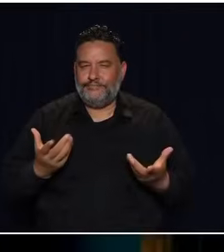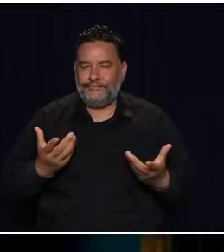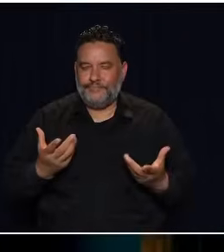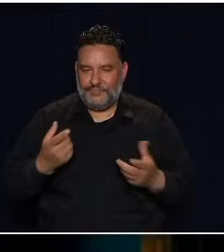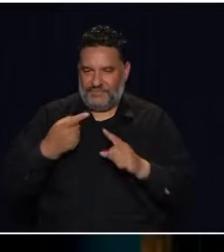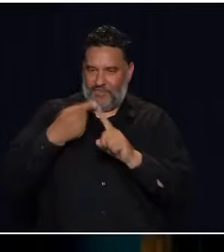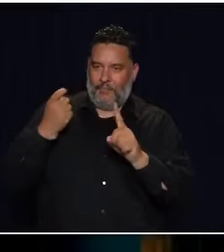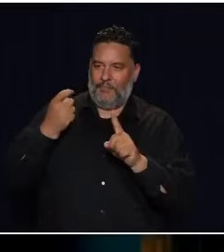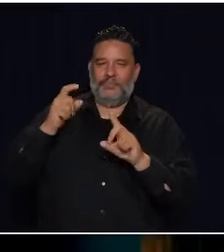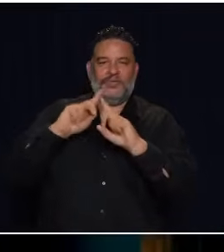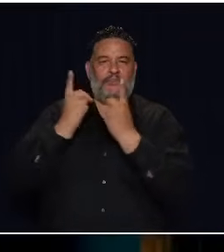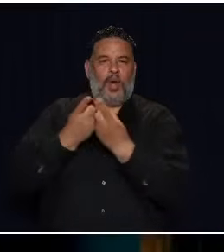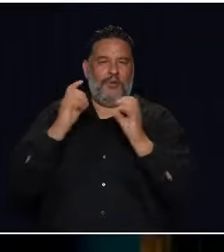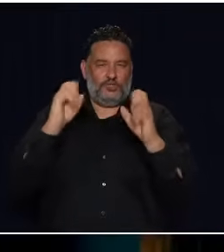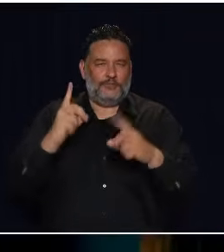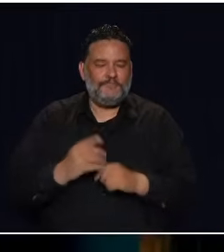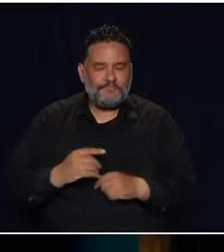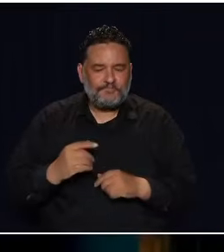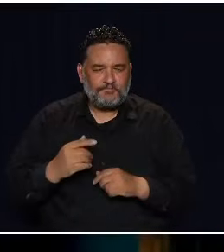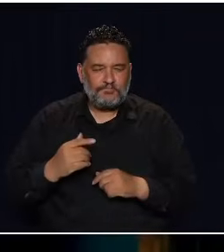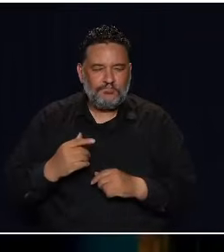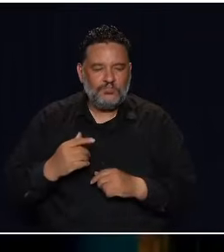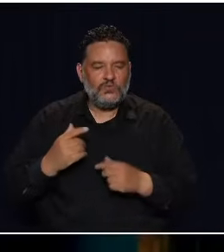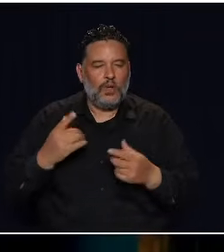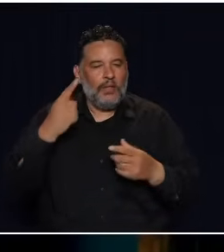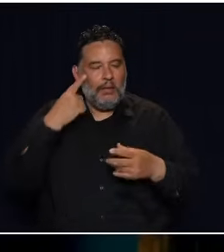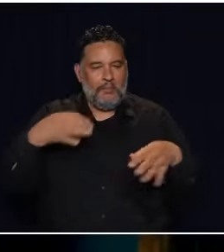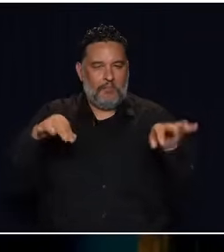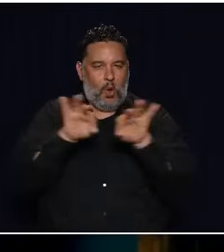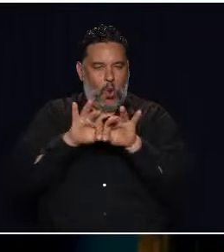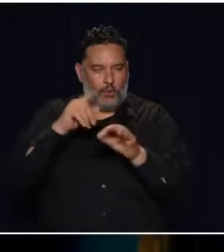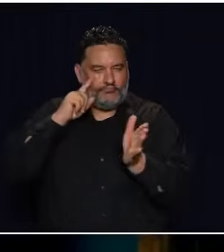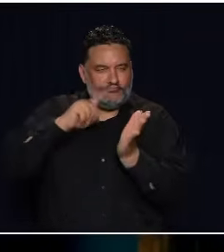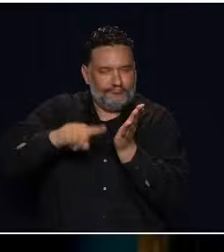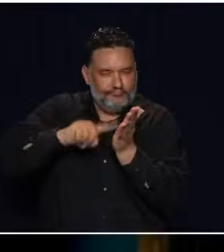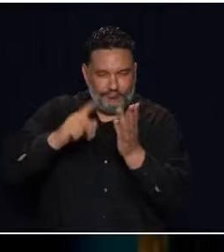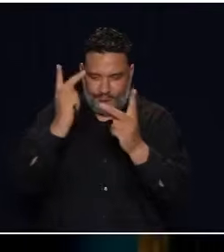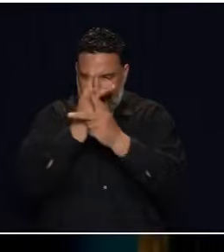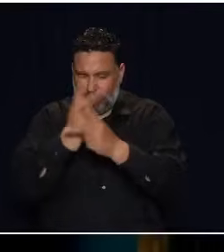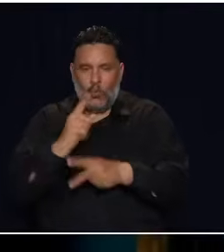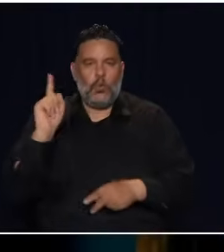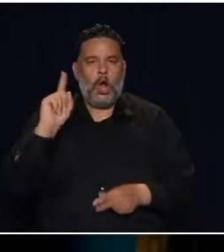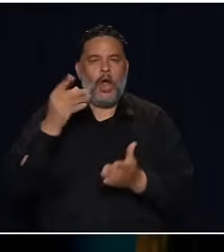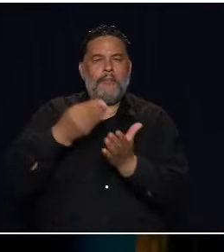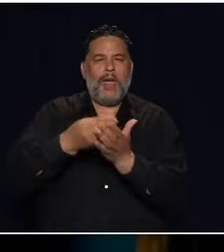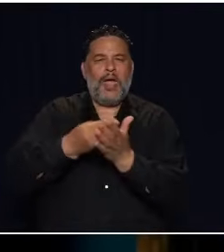OF SAYING ONE THING AND ANOTHER FROM DIFFERENT HANDS OF THE DEPARTMENT OF EDUCATION.